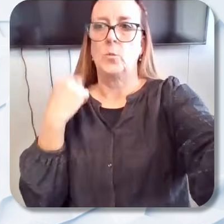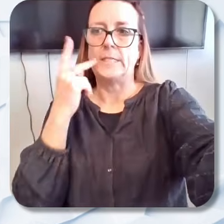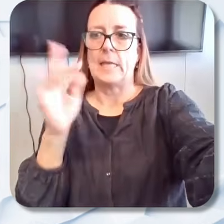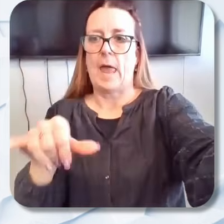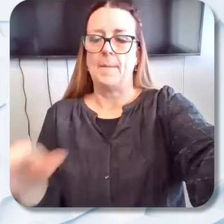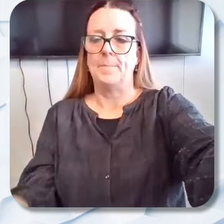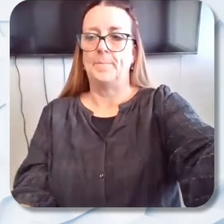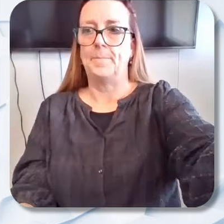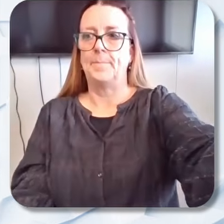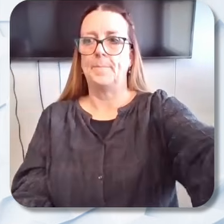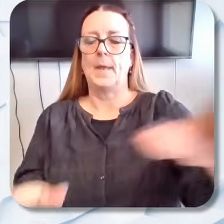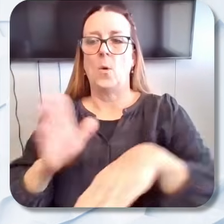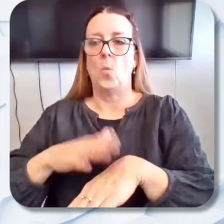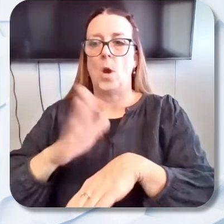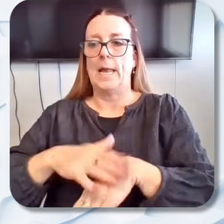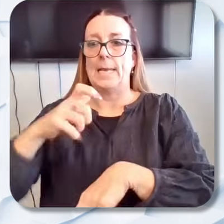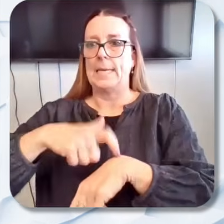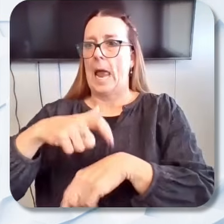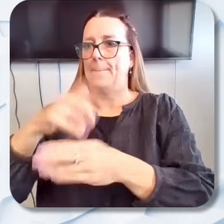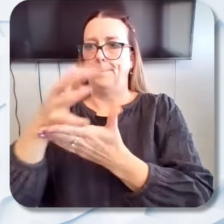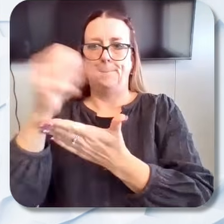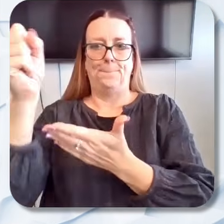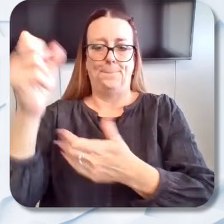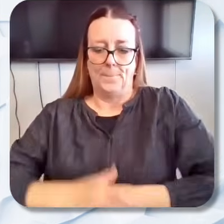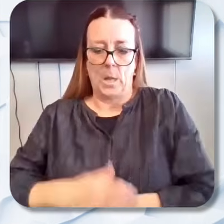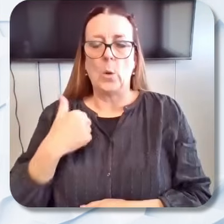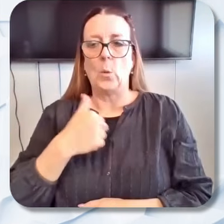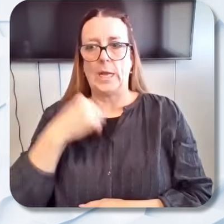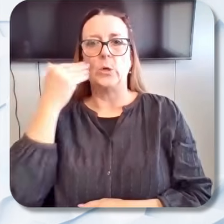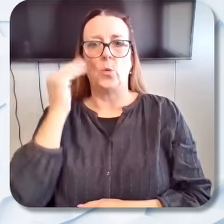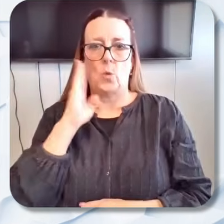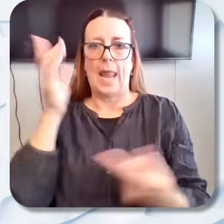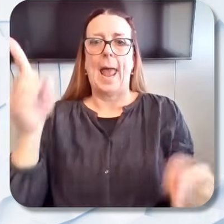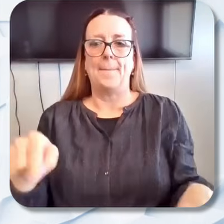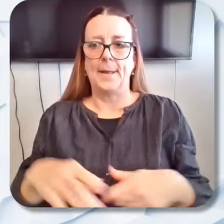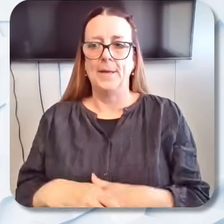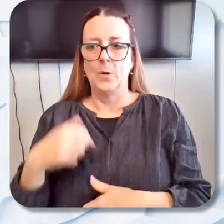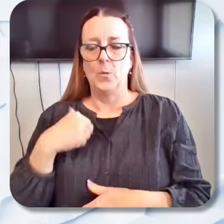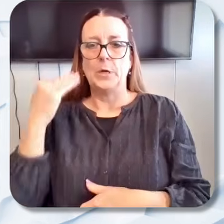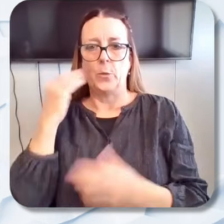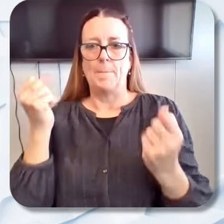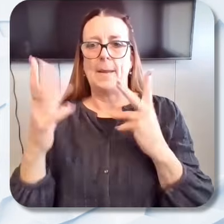and I have been given the warning that we are out of time. We knew that this would happen. We knew we would get lots of questions.